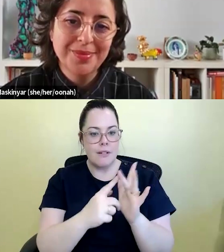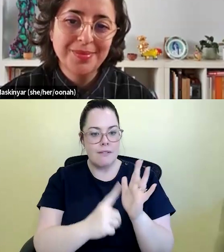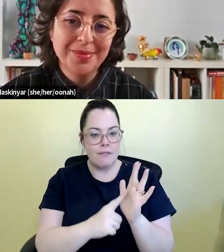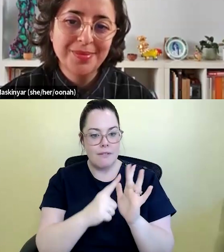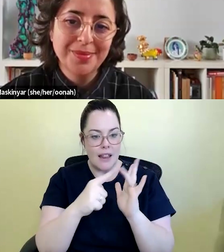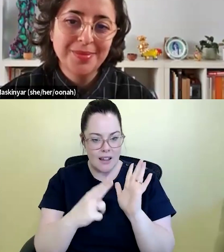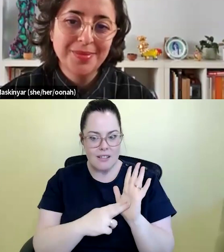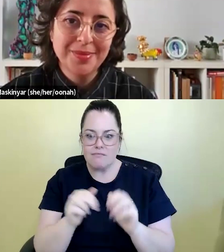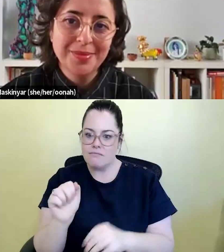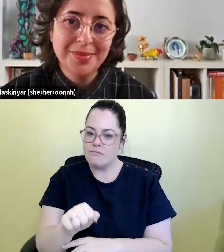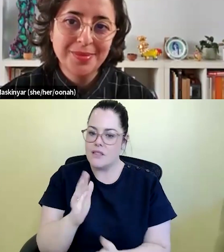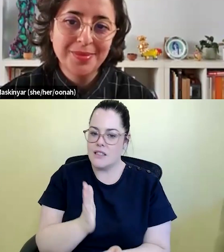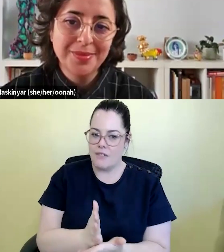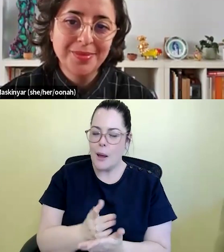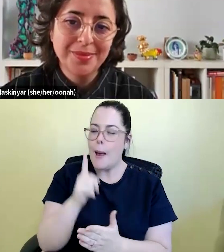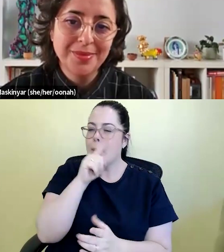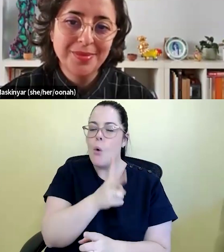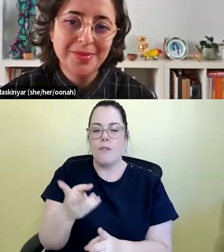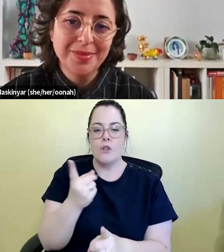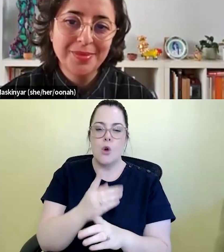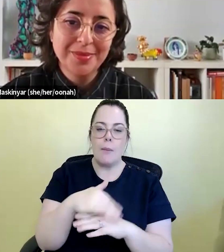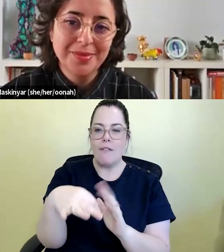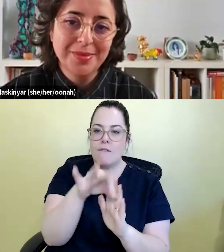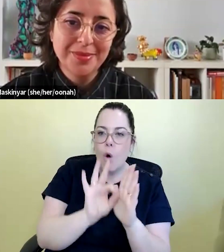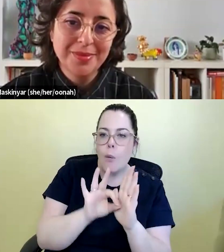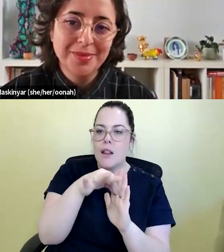People always talk about formula, or it has to be this this time because it was that last year.